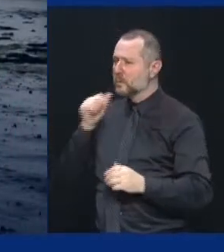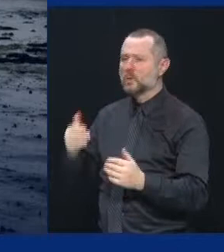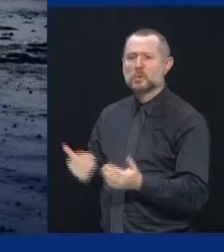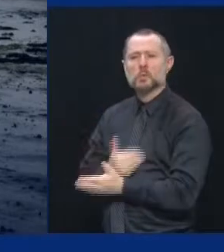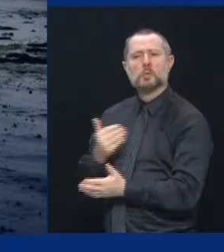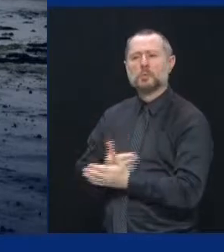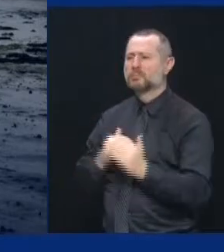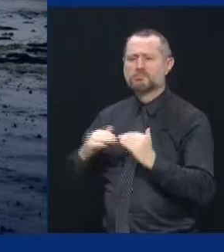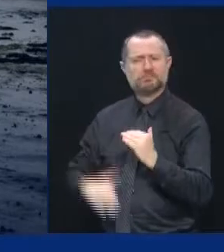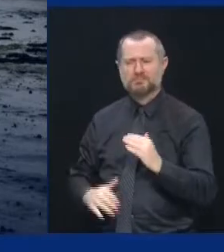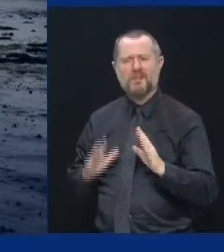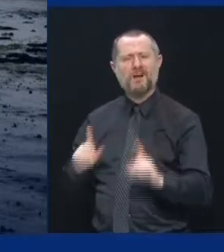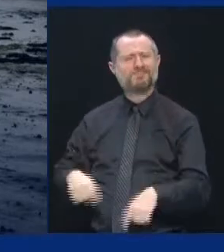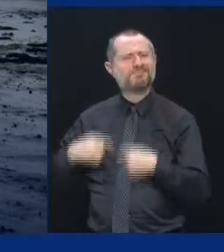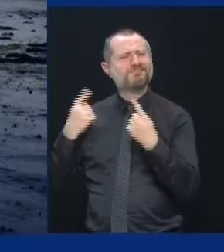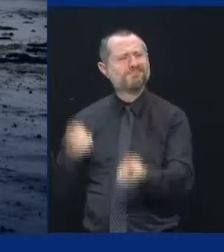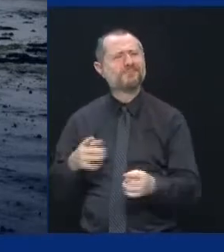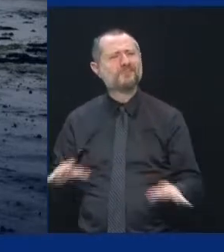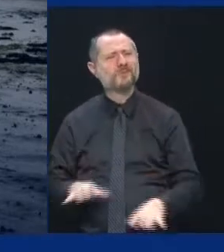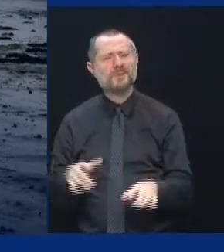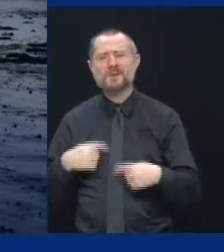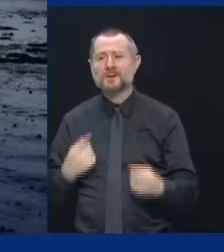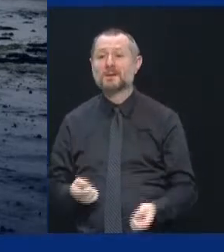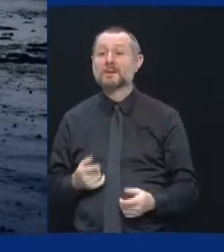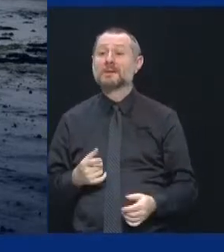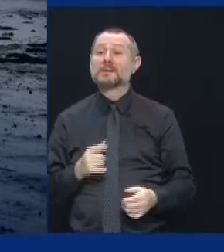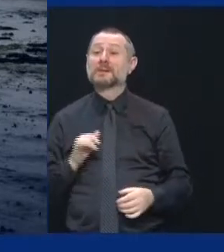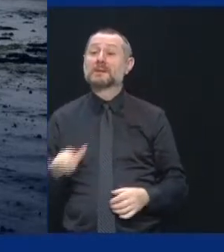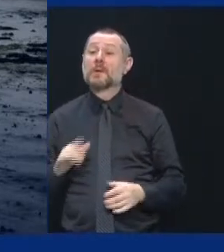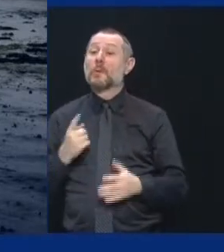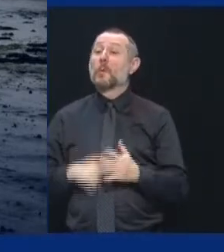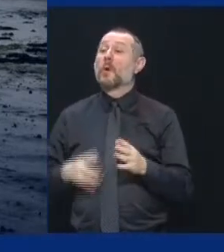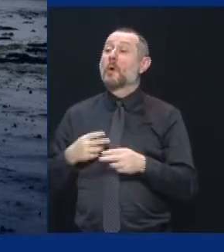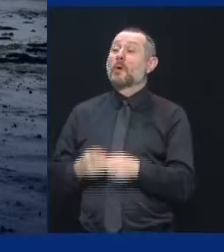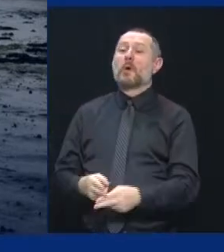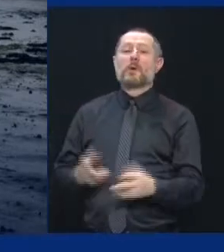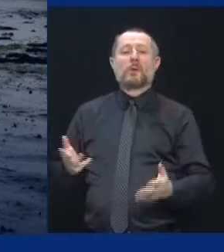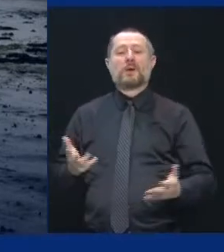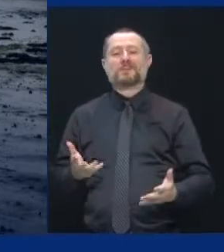FUNDAMENTAL INJUSTICES THAT EXIST ALL ACROSS THE COUNTRY. THEY'RE NOT NEW.